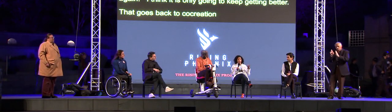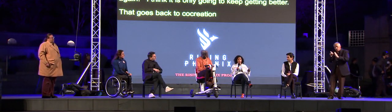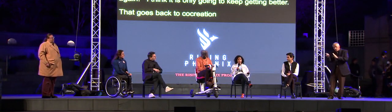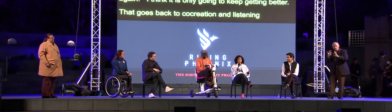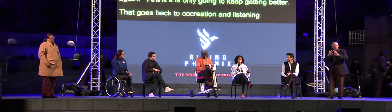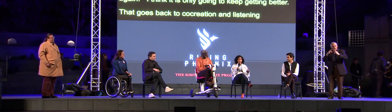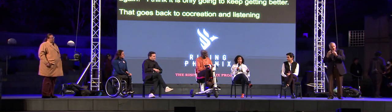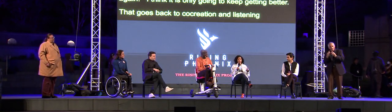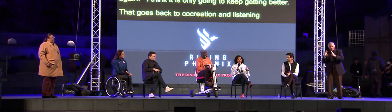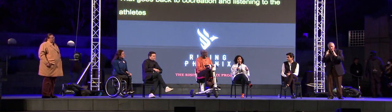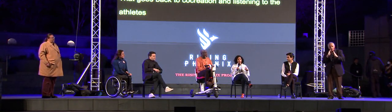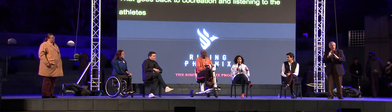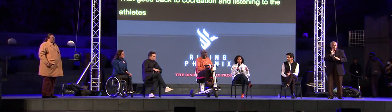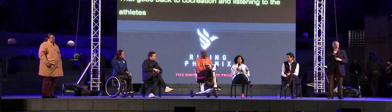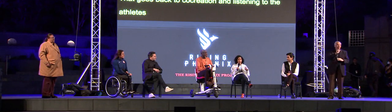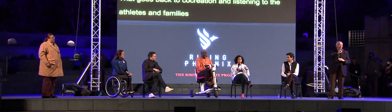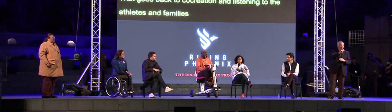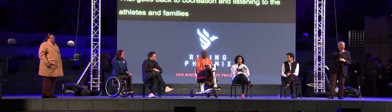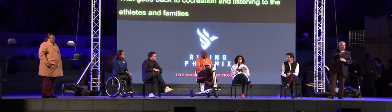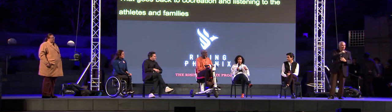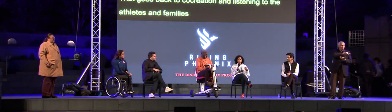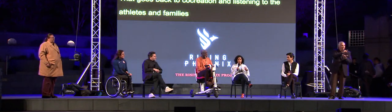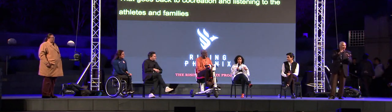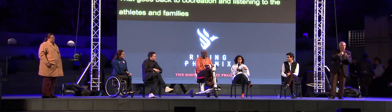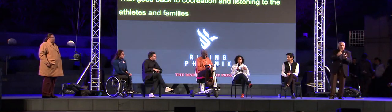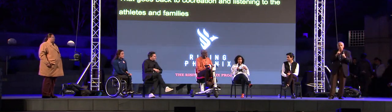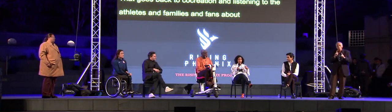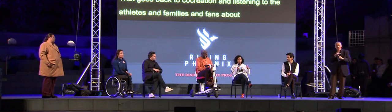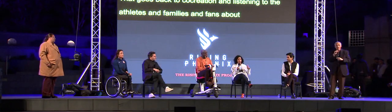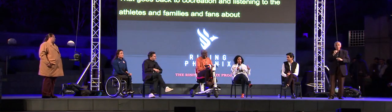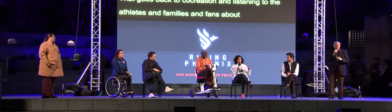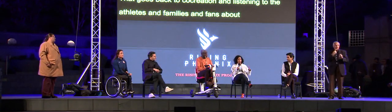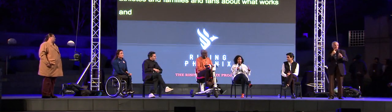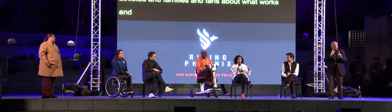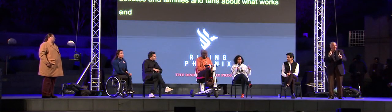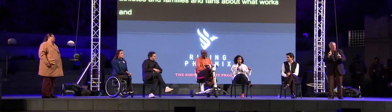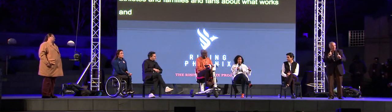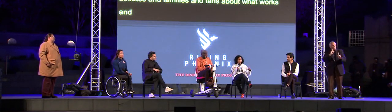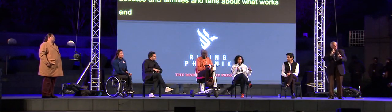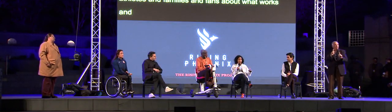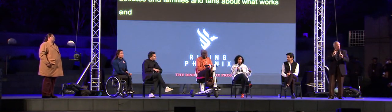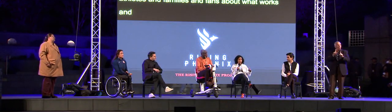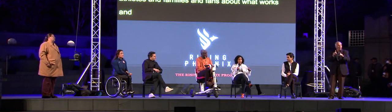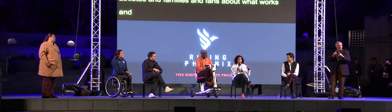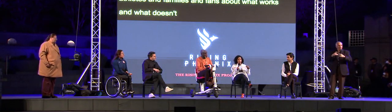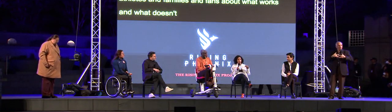listening to fans about what works and what doesn't. Going to fans where they are, as opposed